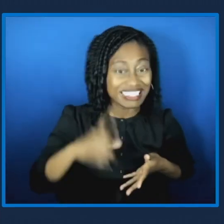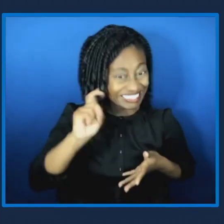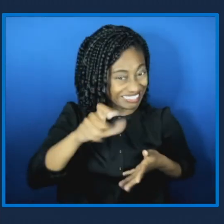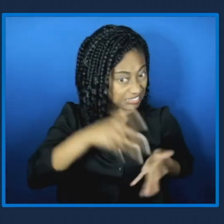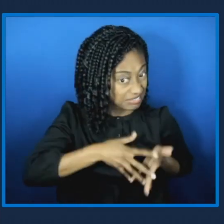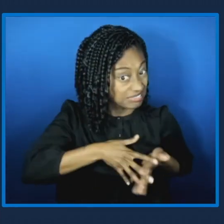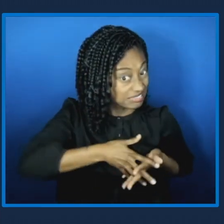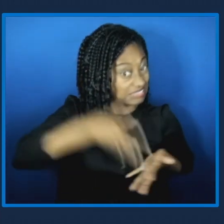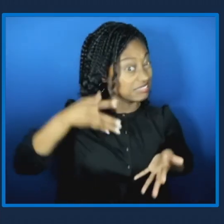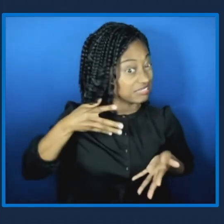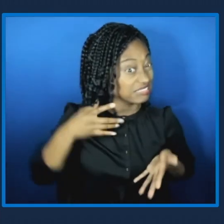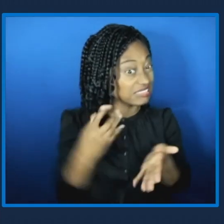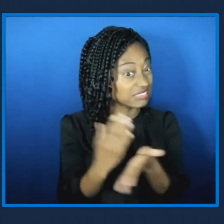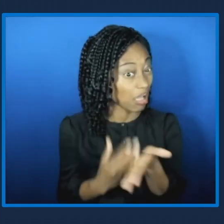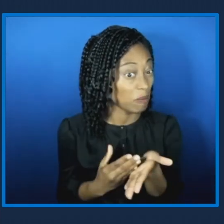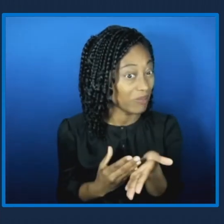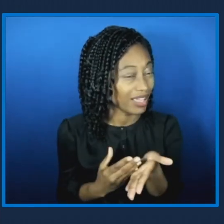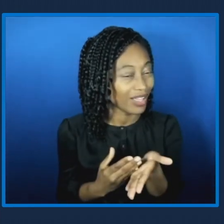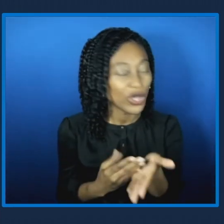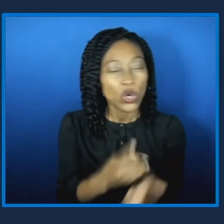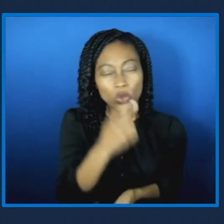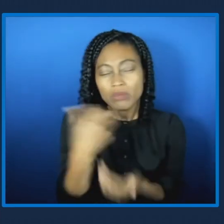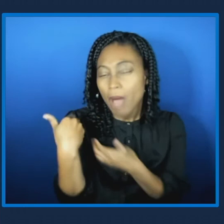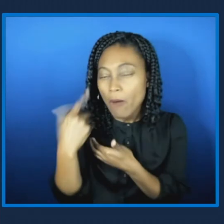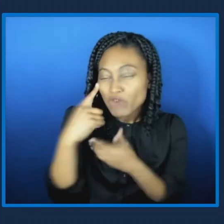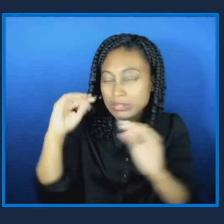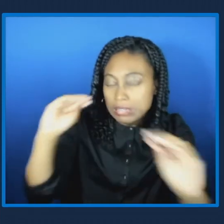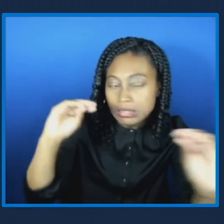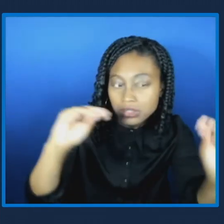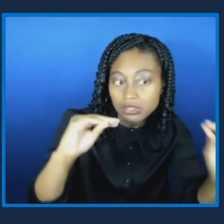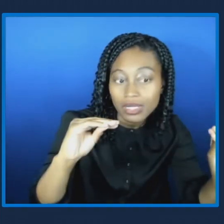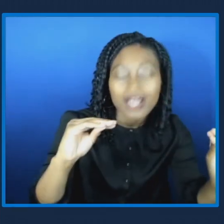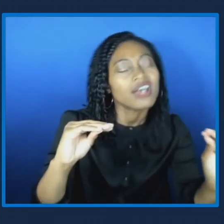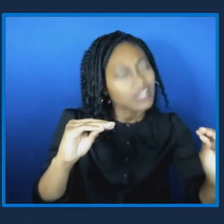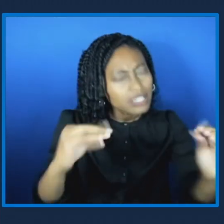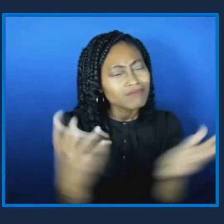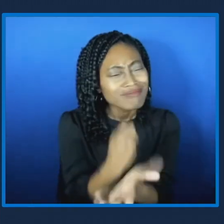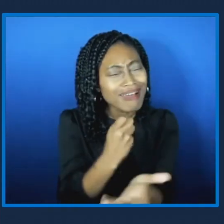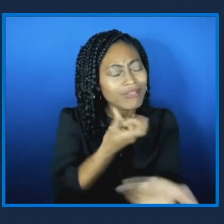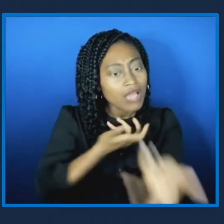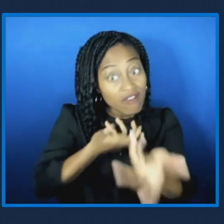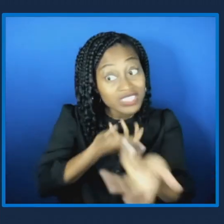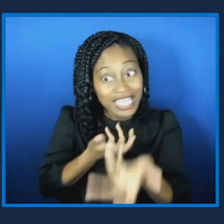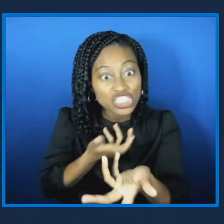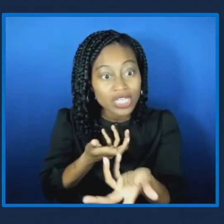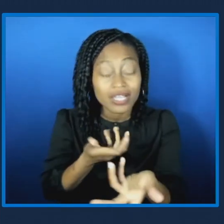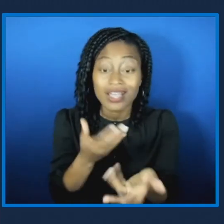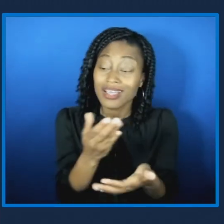So it's important that we have these conversations because sometimes people don't know what they don't know.